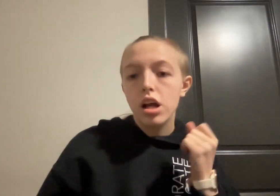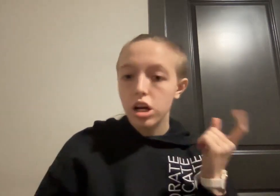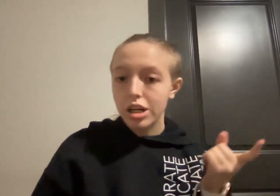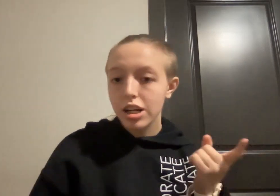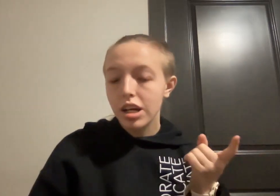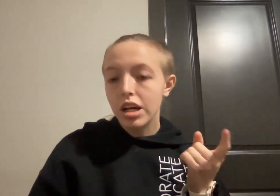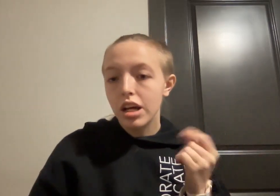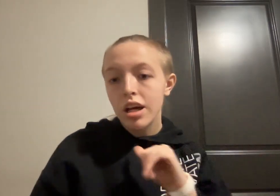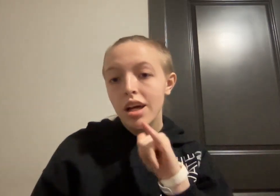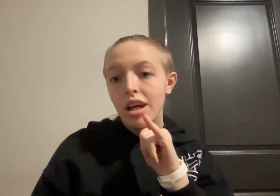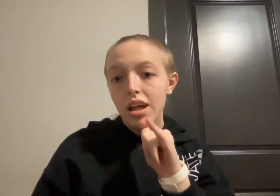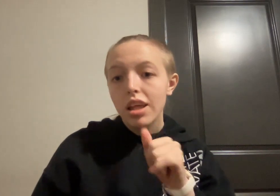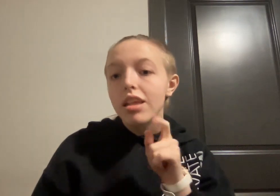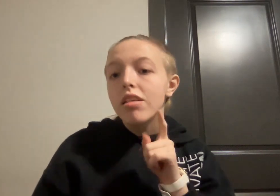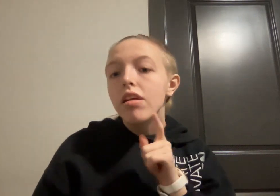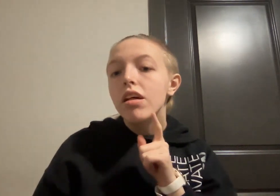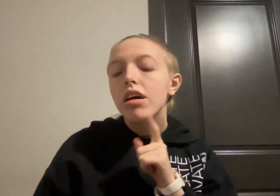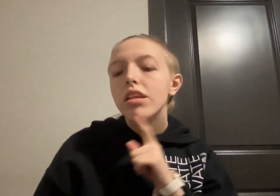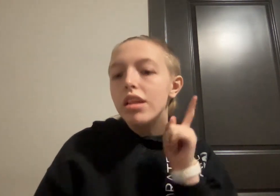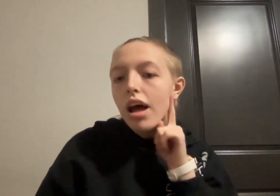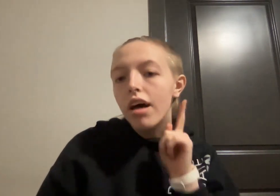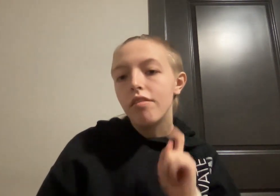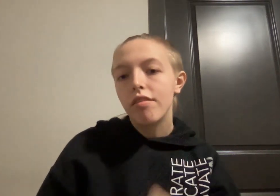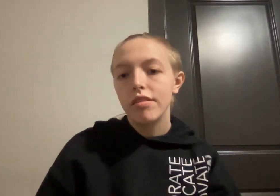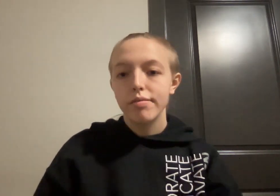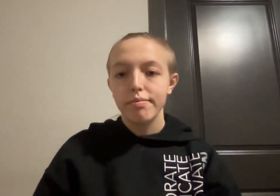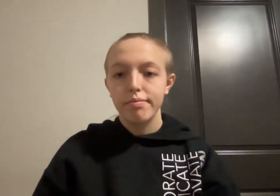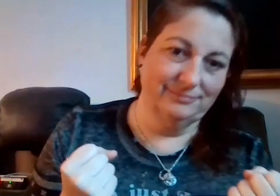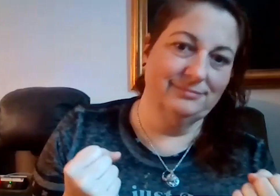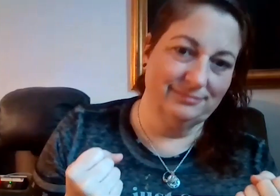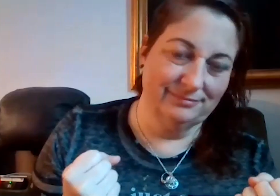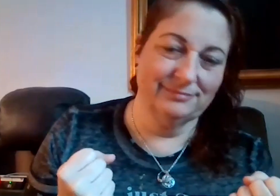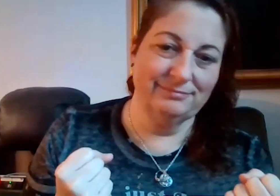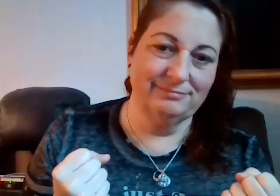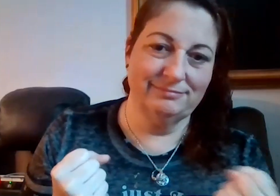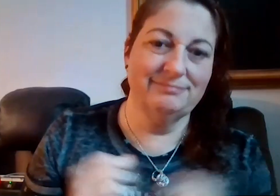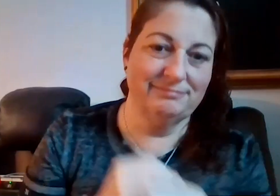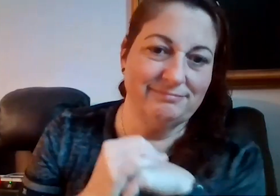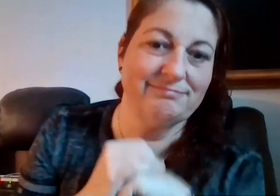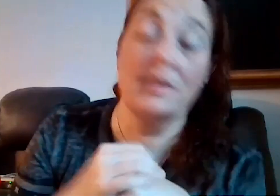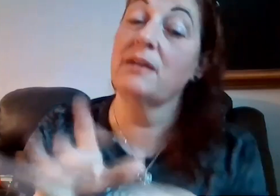and she is Deaf.